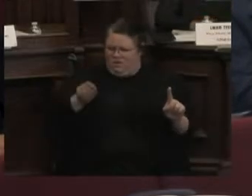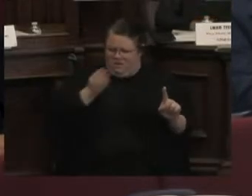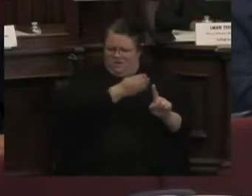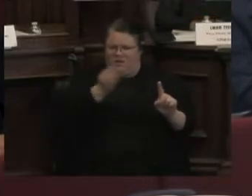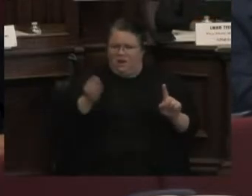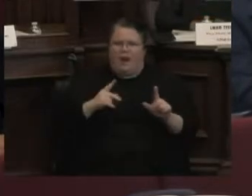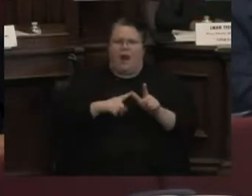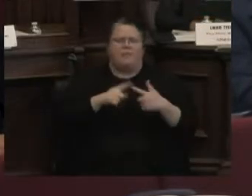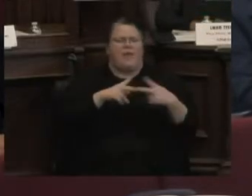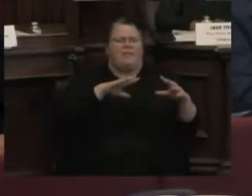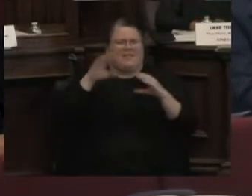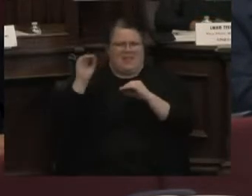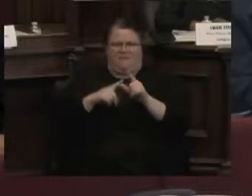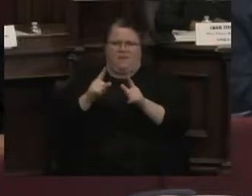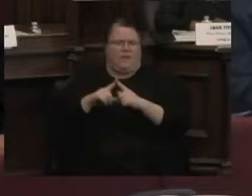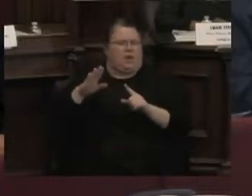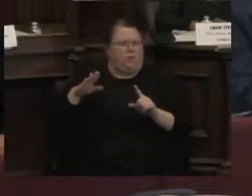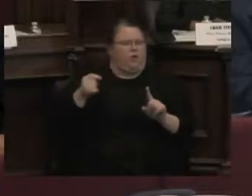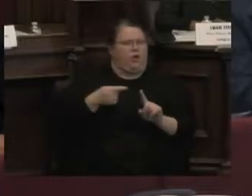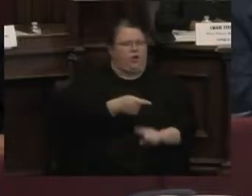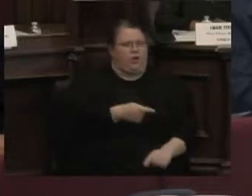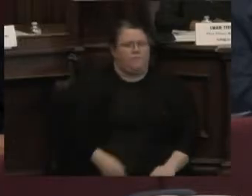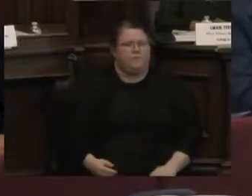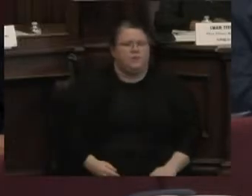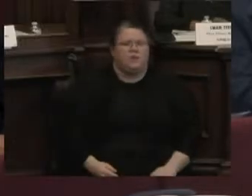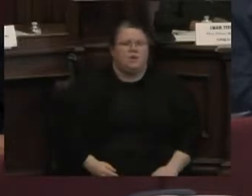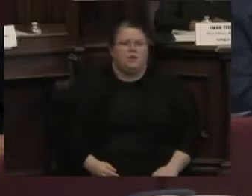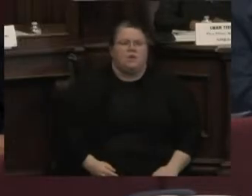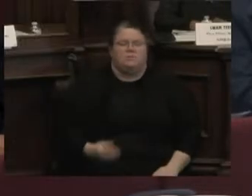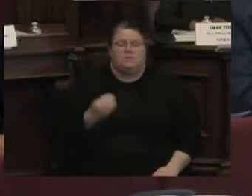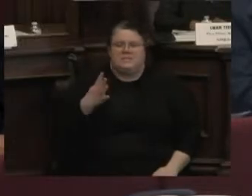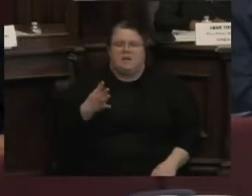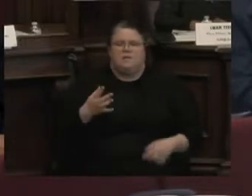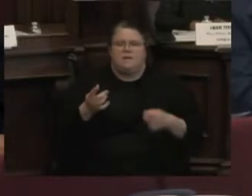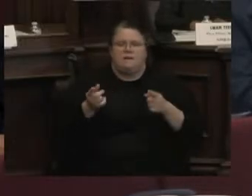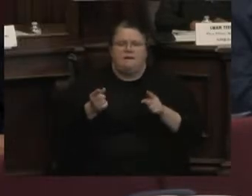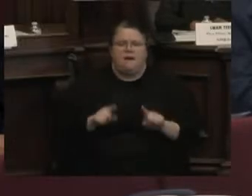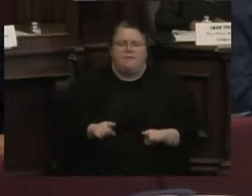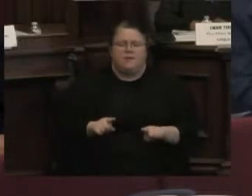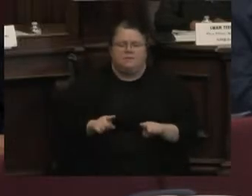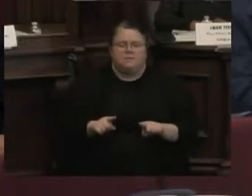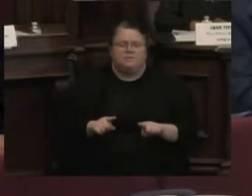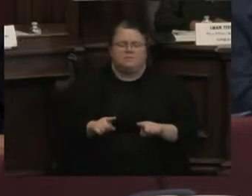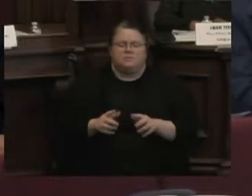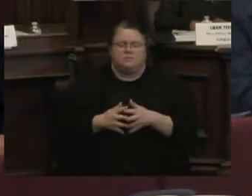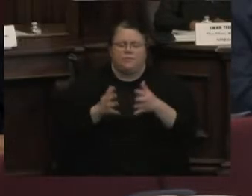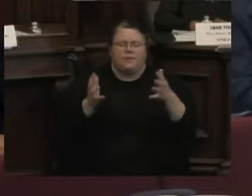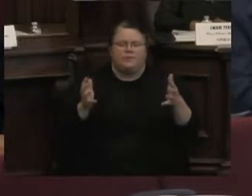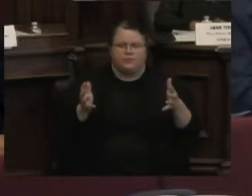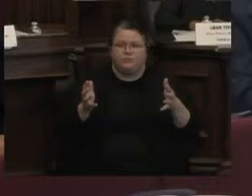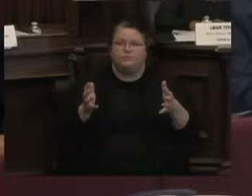if she's real or if he's just saying whatever he can and he's going to abuse her when they